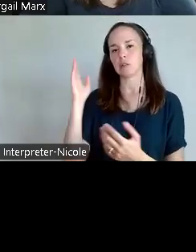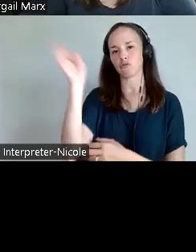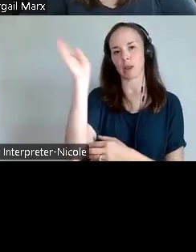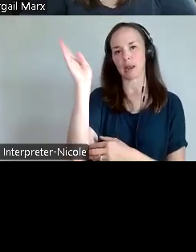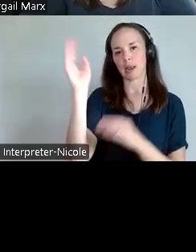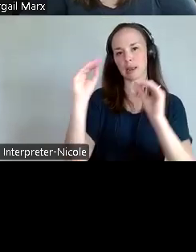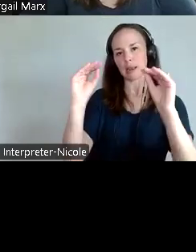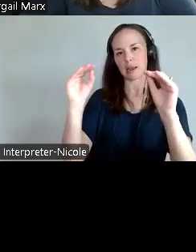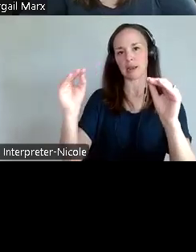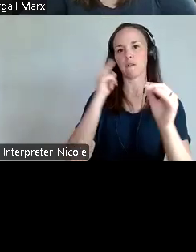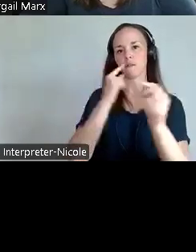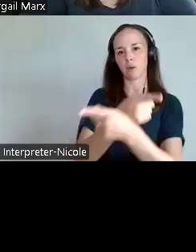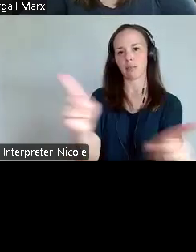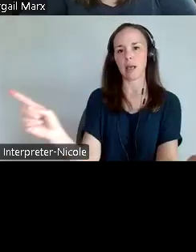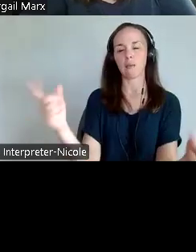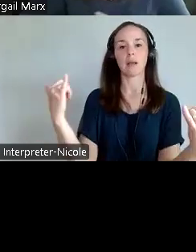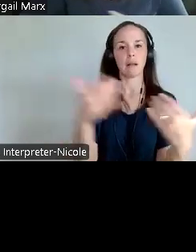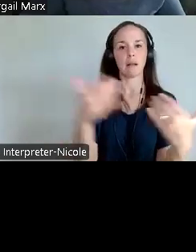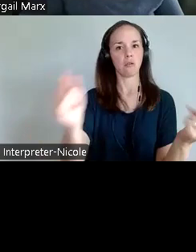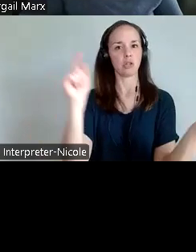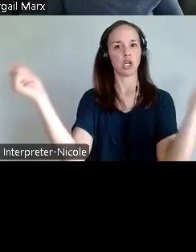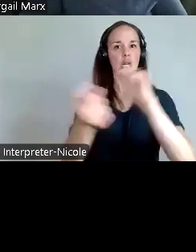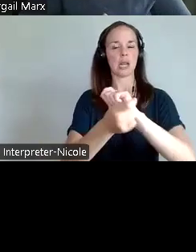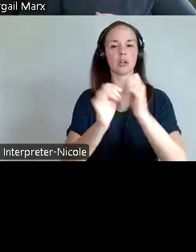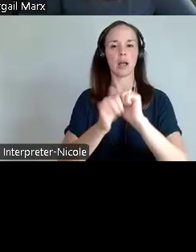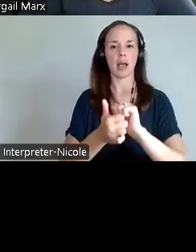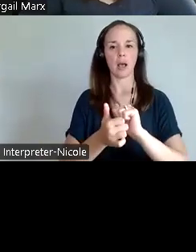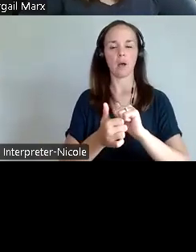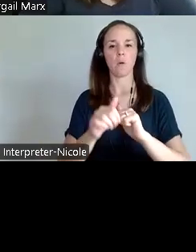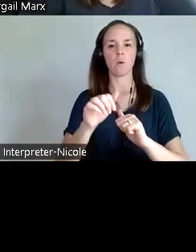of changed the way that we're seeing AAC referrals come through in the district.